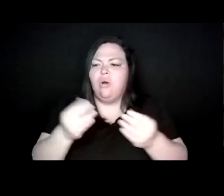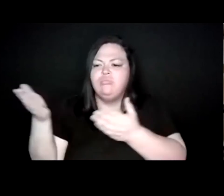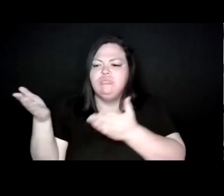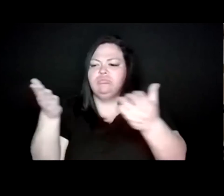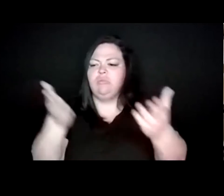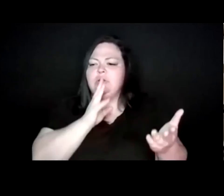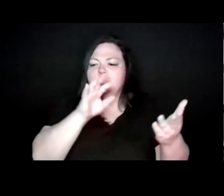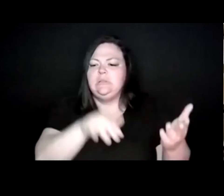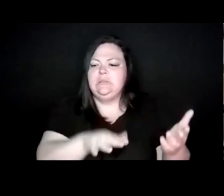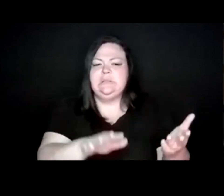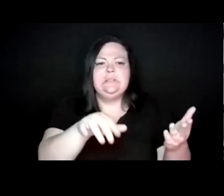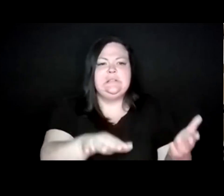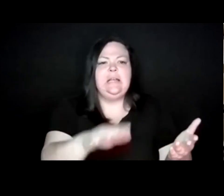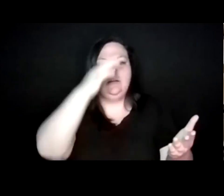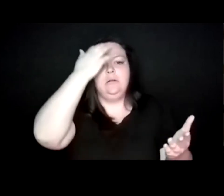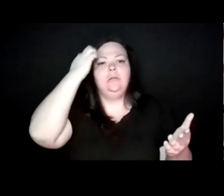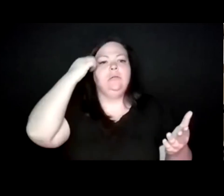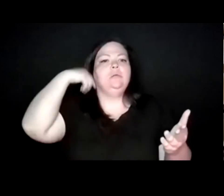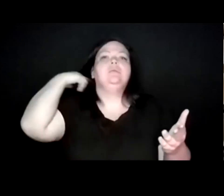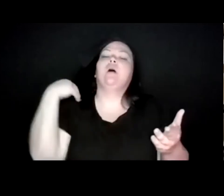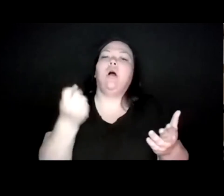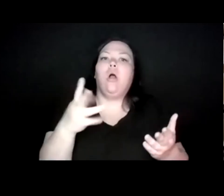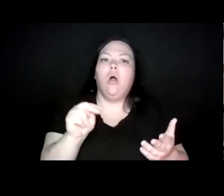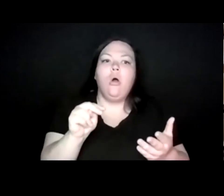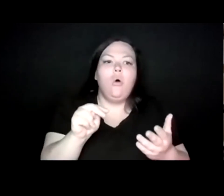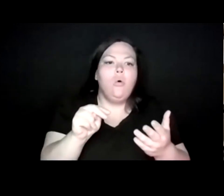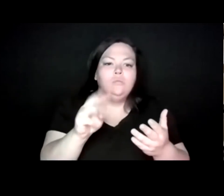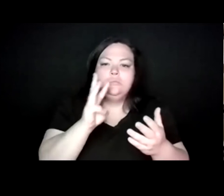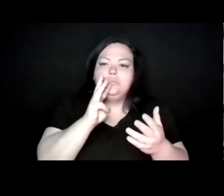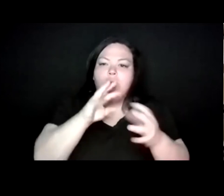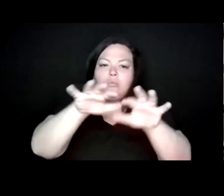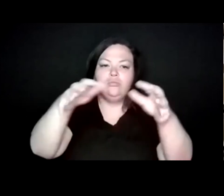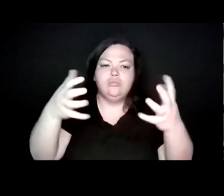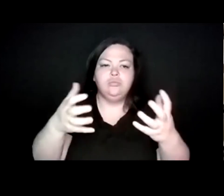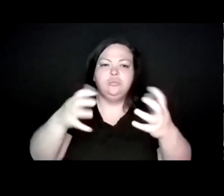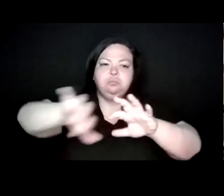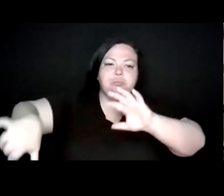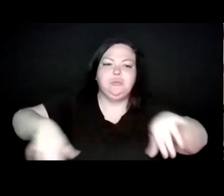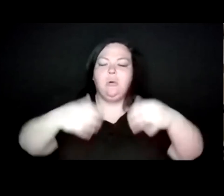the real thing once disassembled her own/ aquarium, waiting in a puddle to be found./